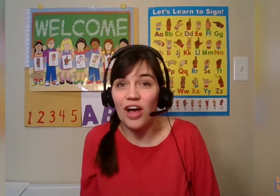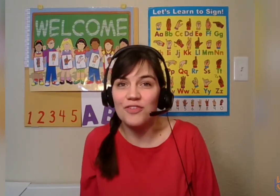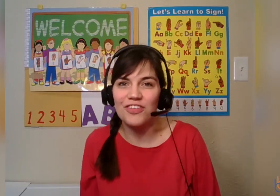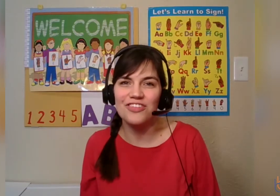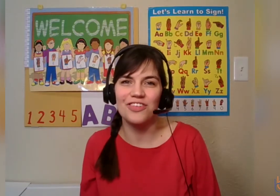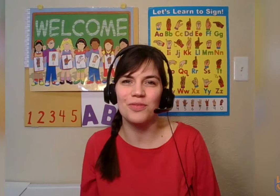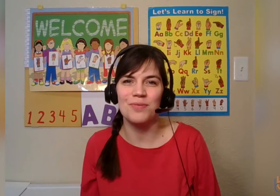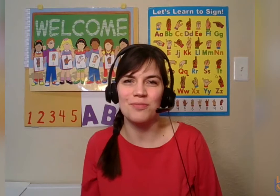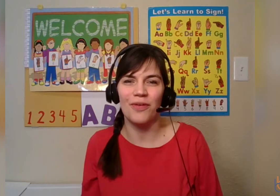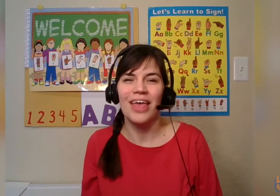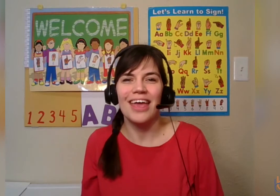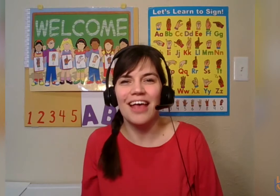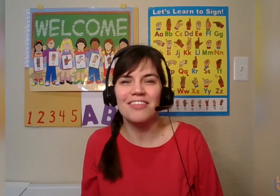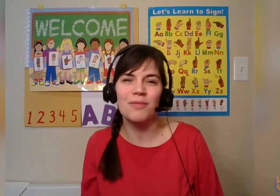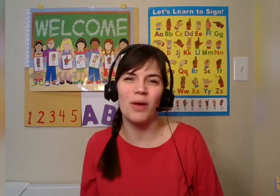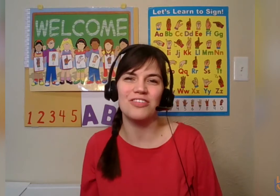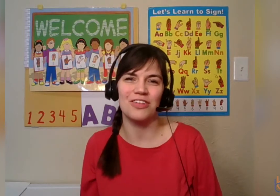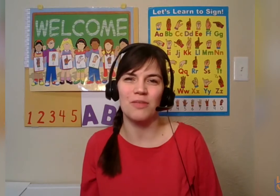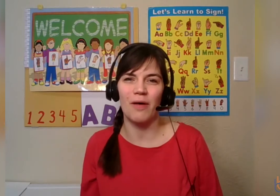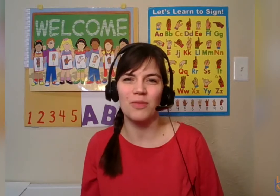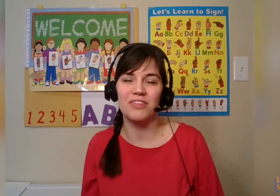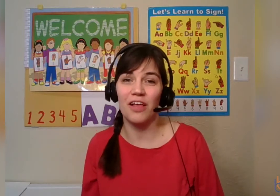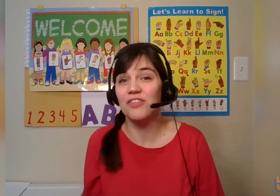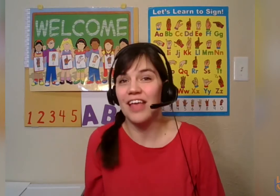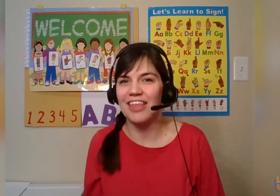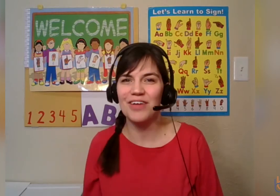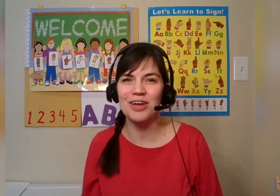conversations with people and ask them questions about themselves and their